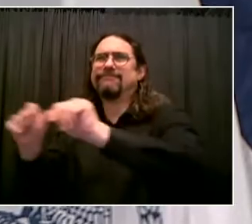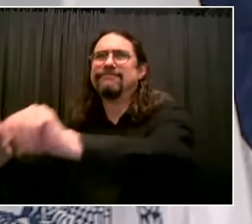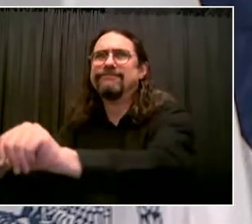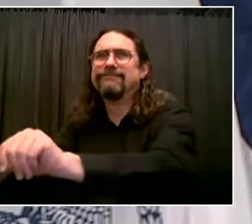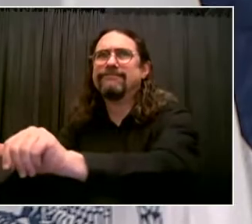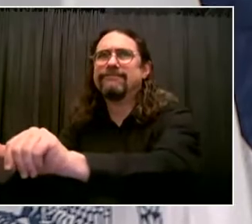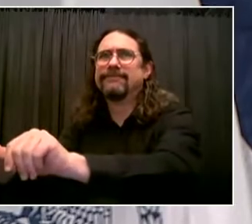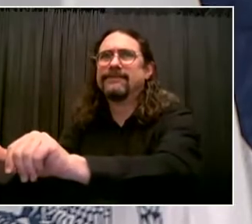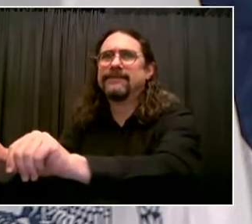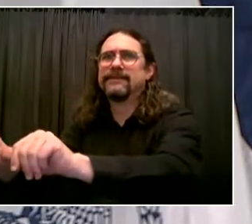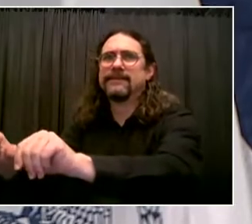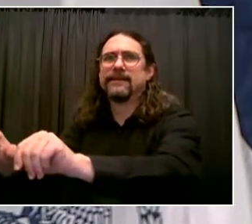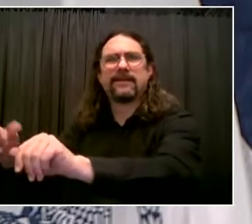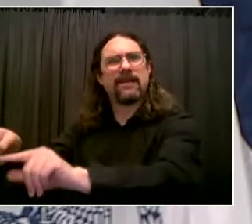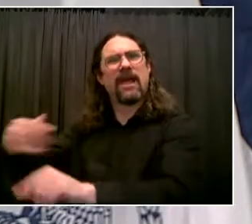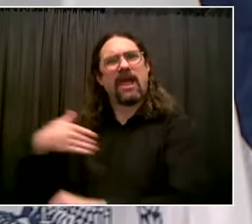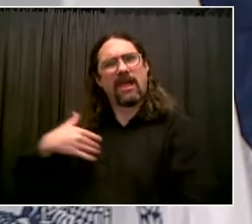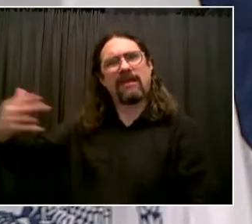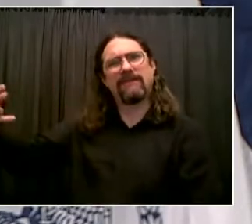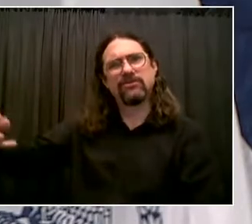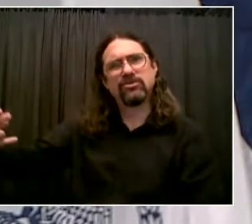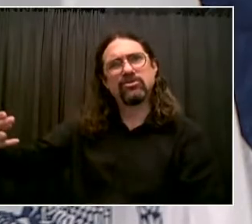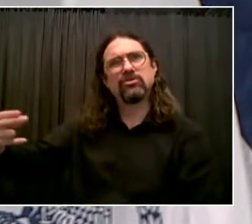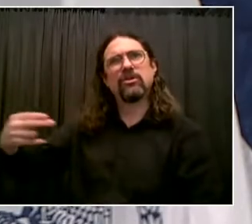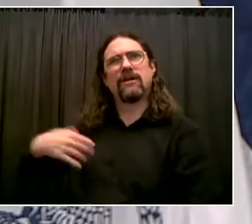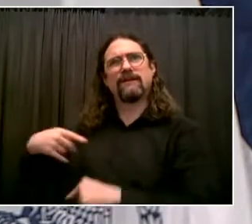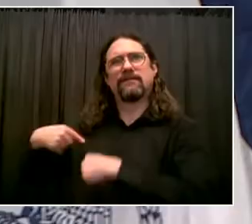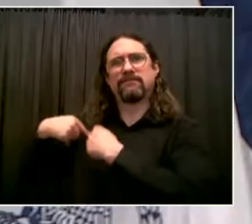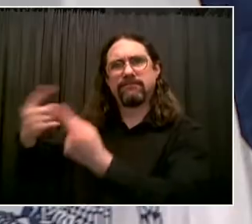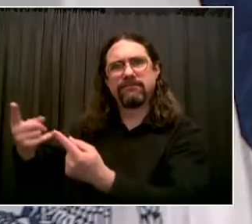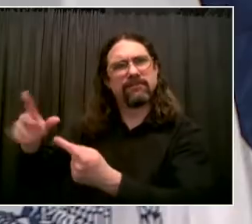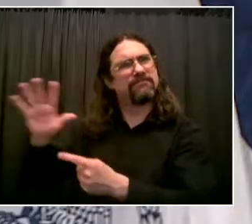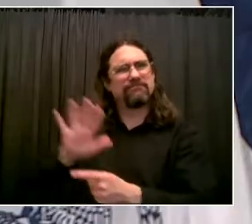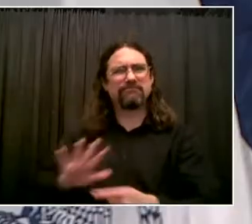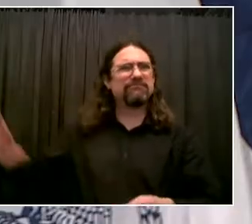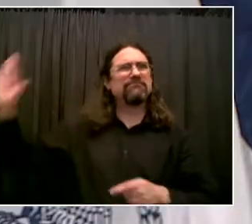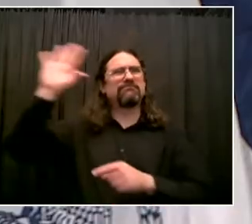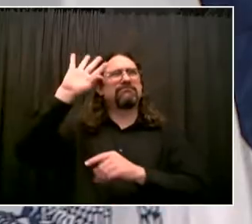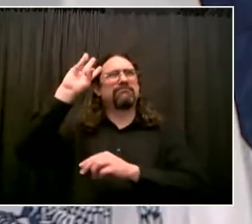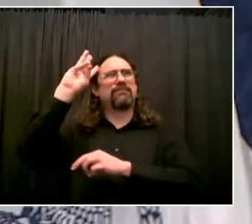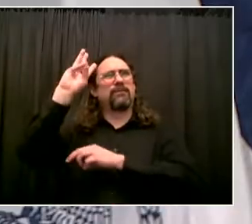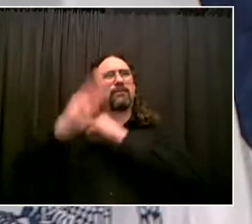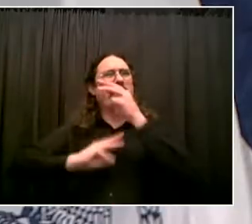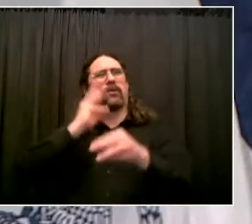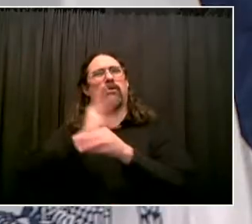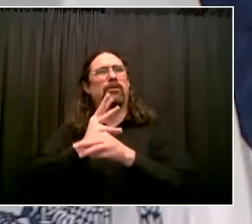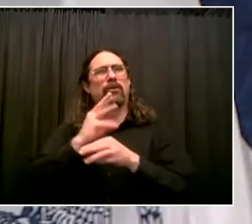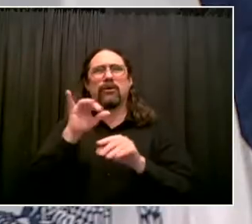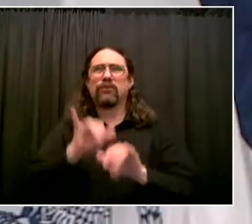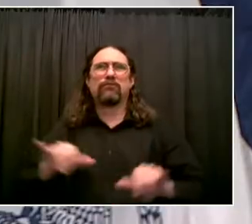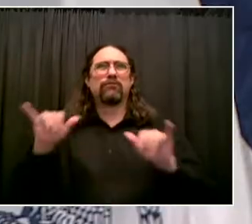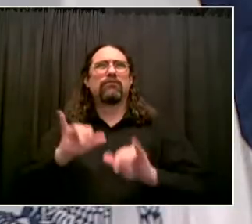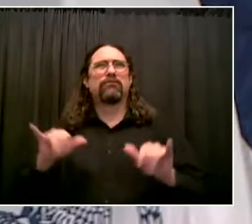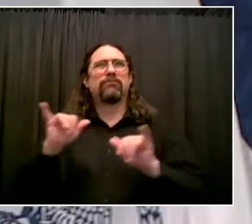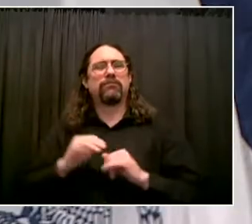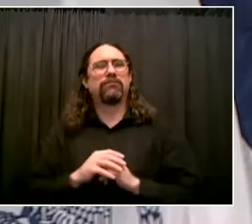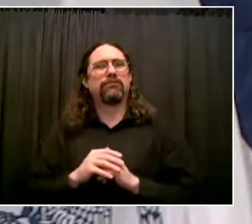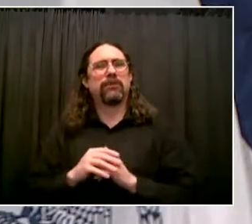THEIR COMMUNITY AND I ALWAYS USE THE VILLAGE